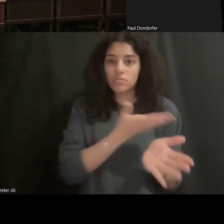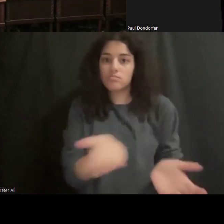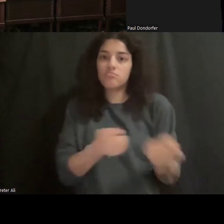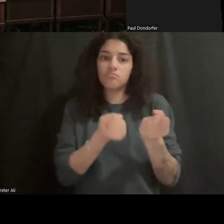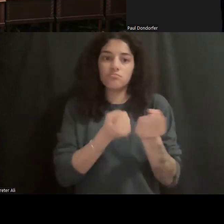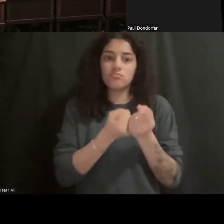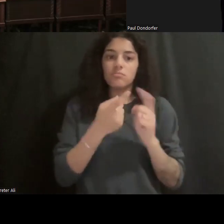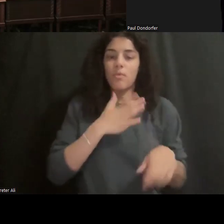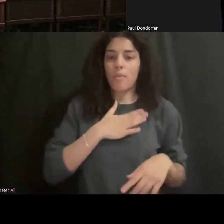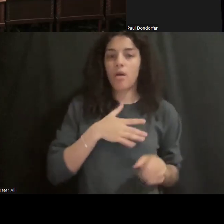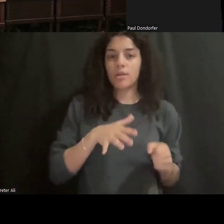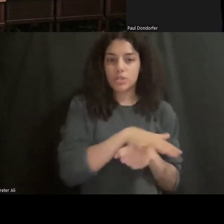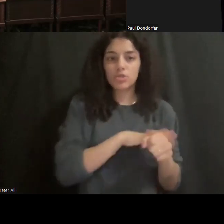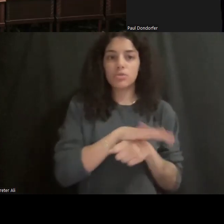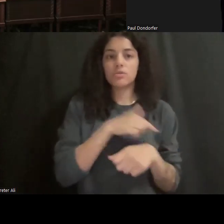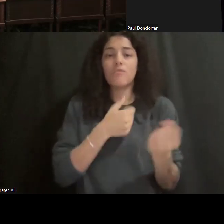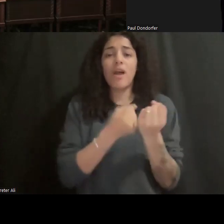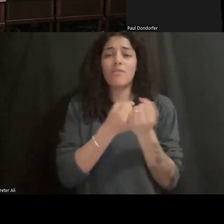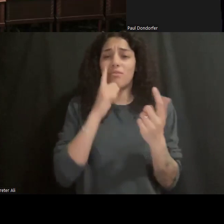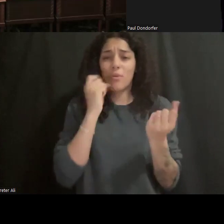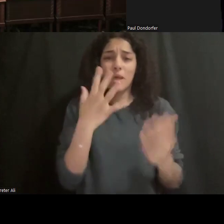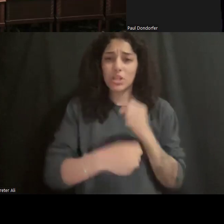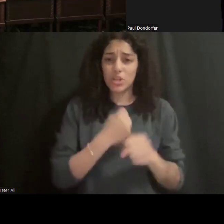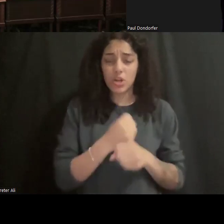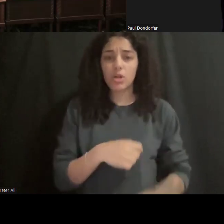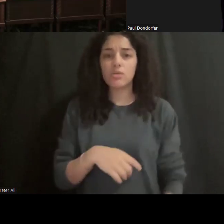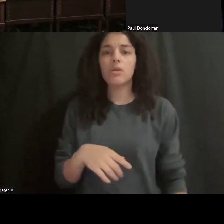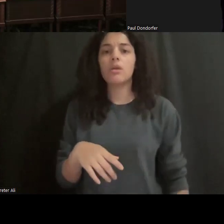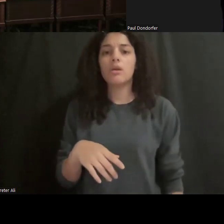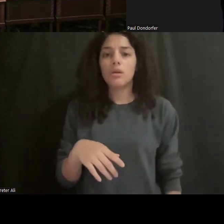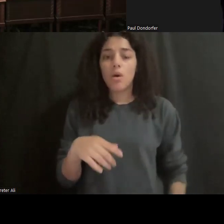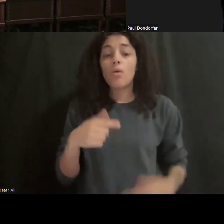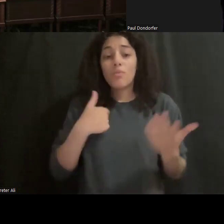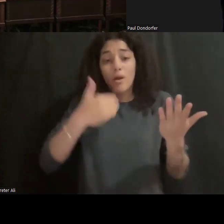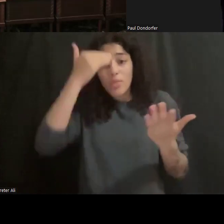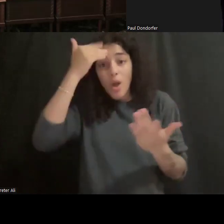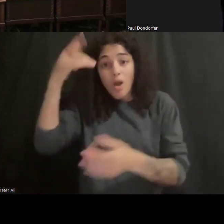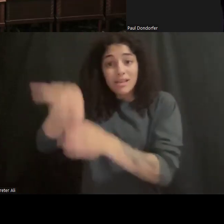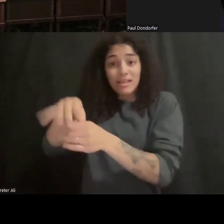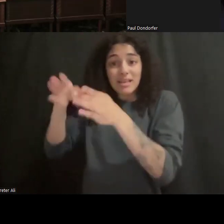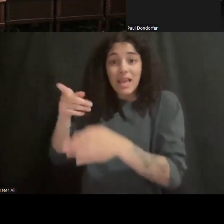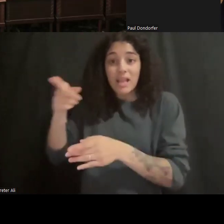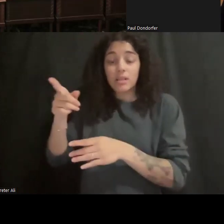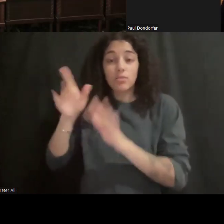I've been advocating for for many years So uh while I do think that it's they're a wonderful candidate they don't reflect my district priorities at the time and I'll continue